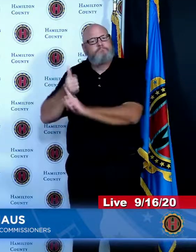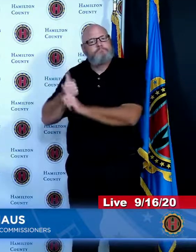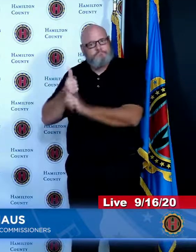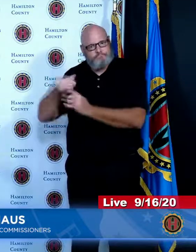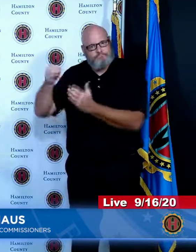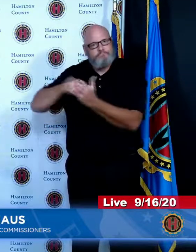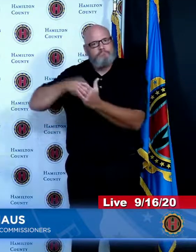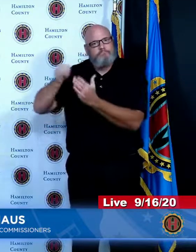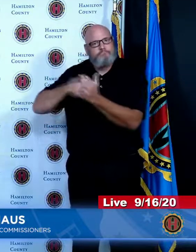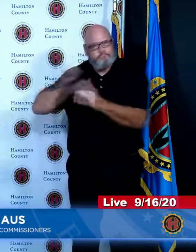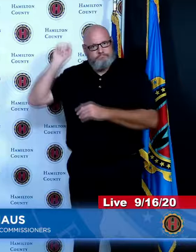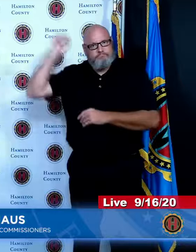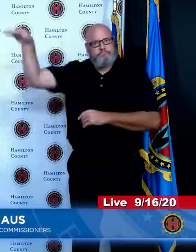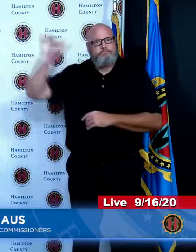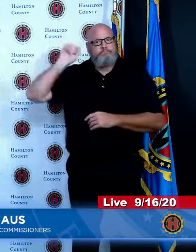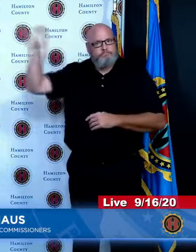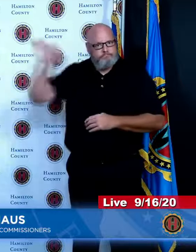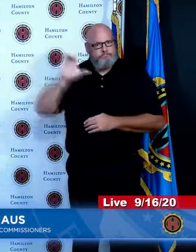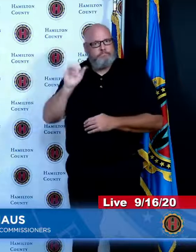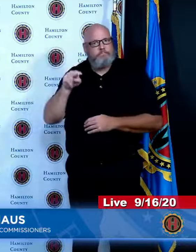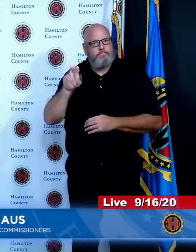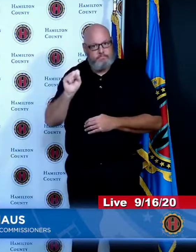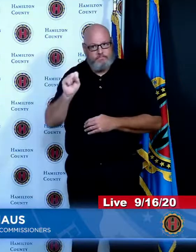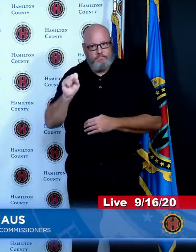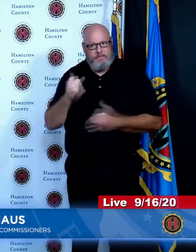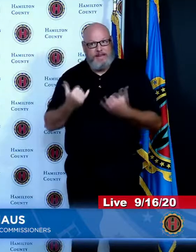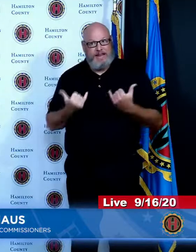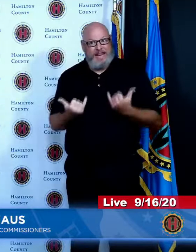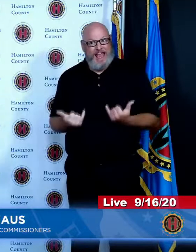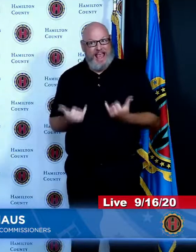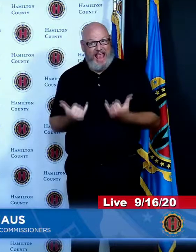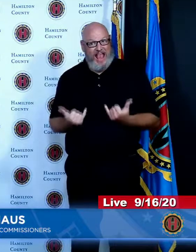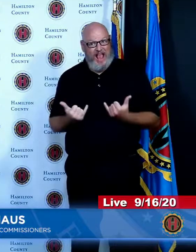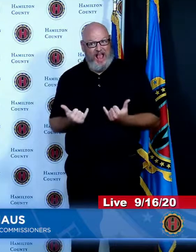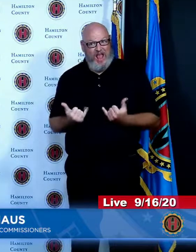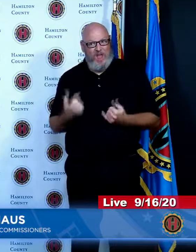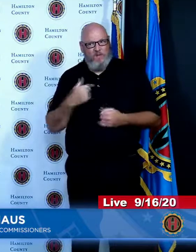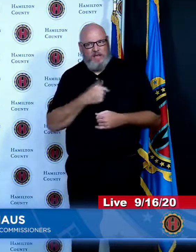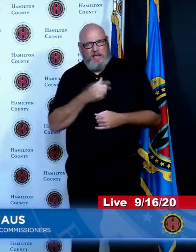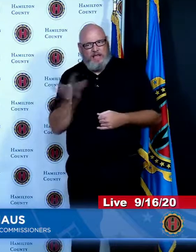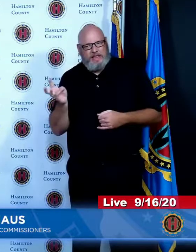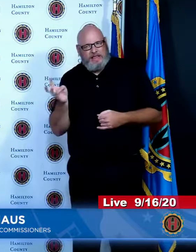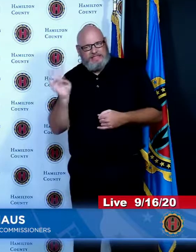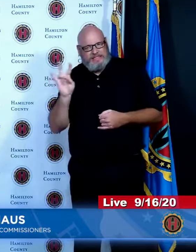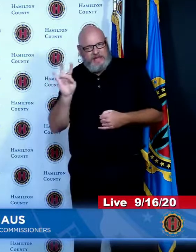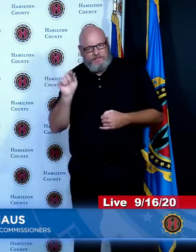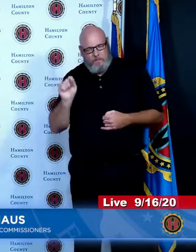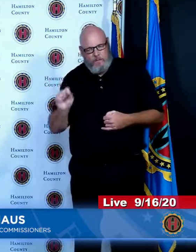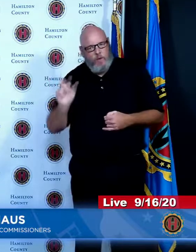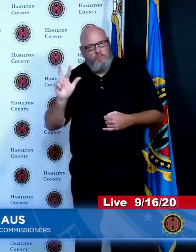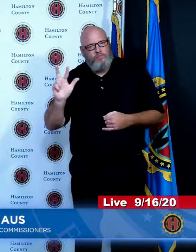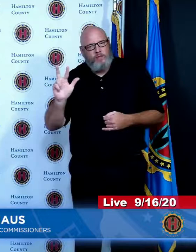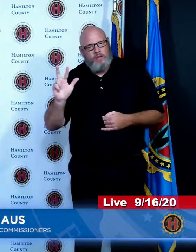so we're 0.1 percent higher than last cycle but that is not great news because we are still